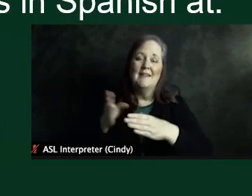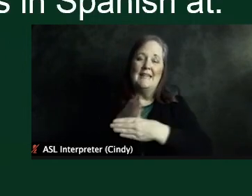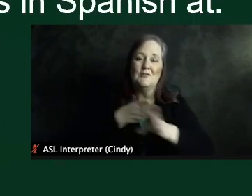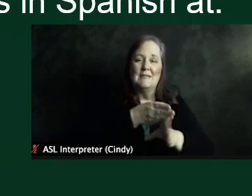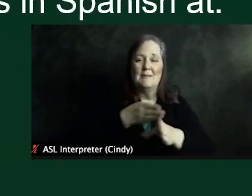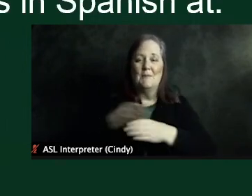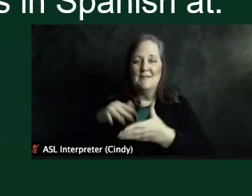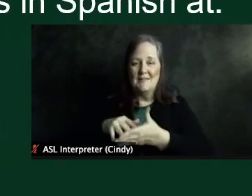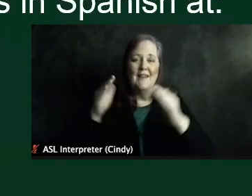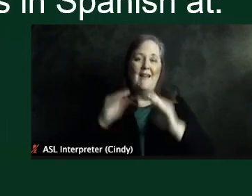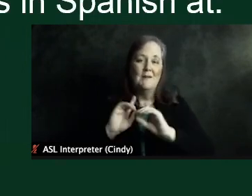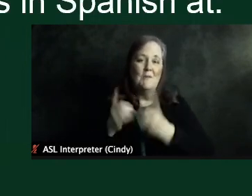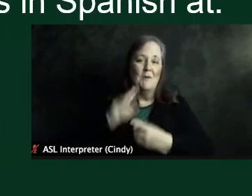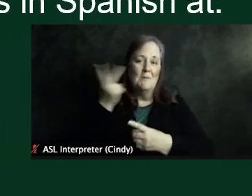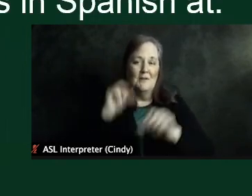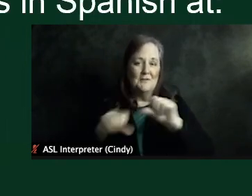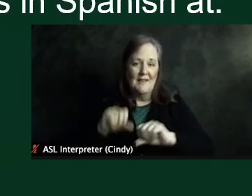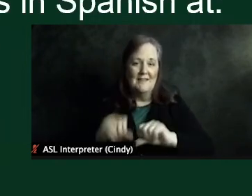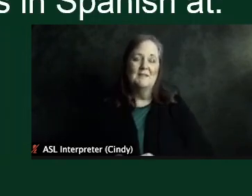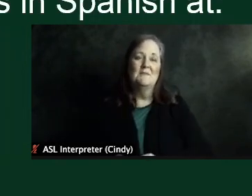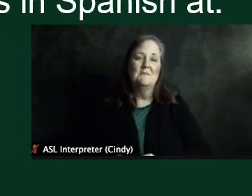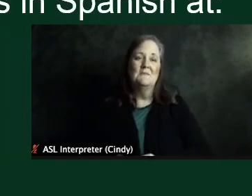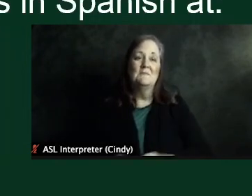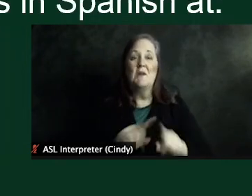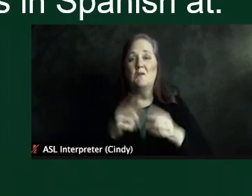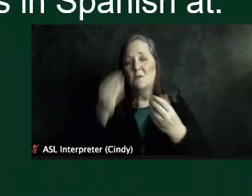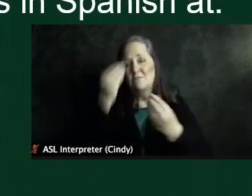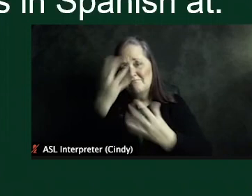So the URL is csusb.edu/SSIS/pie.